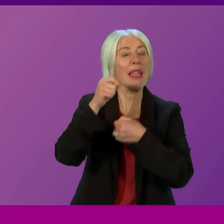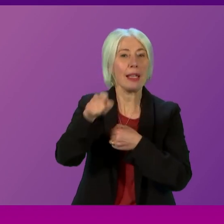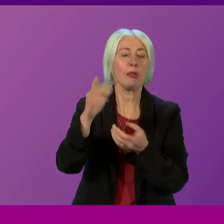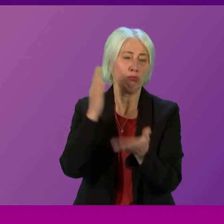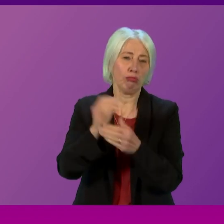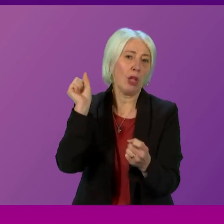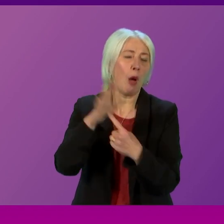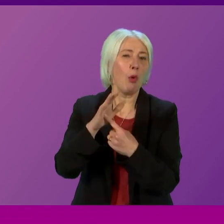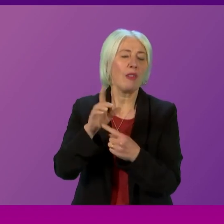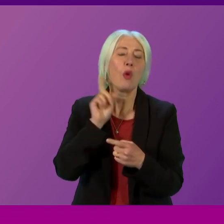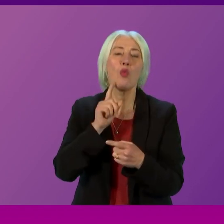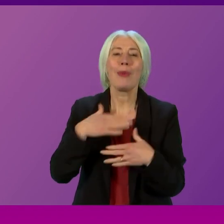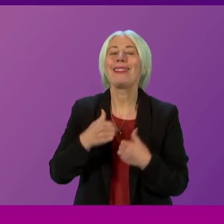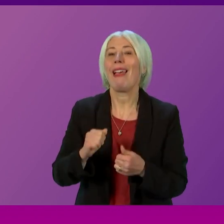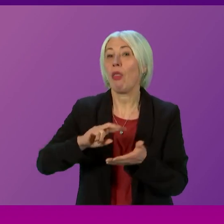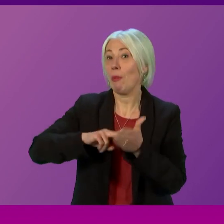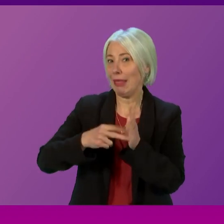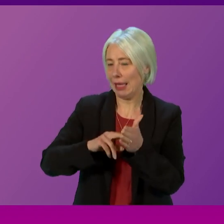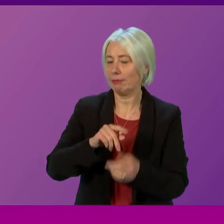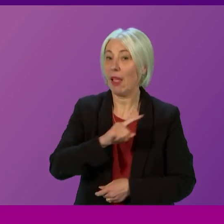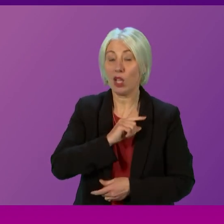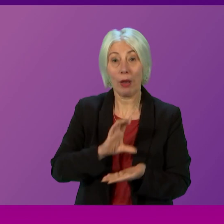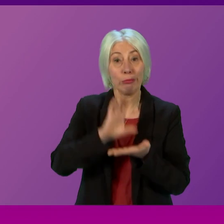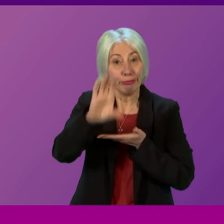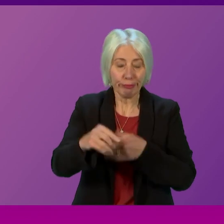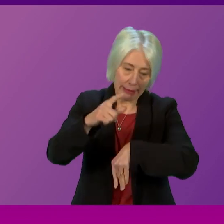of our women’s health plan. That is why we have invested the time that is necessary to